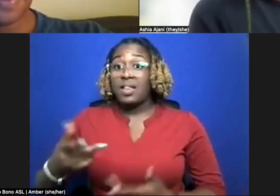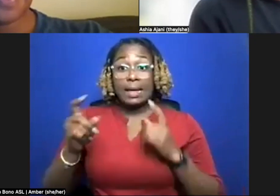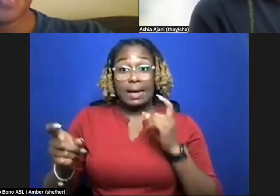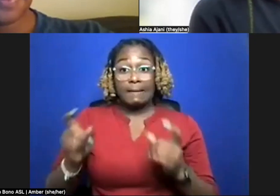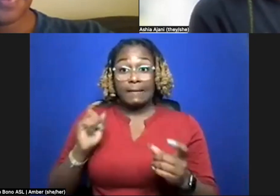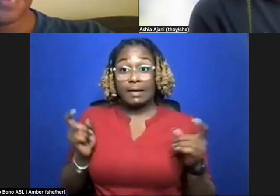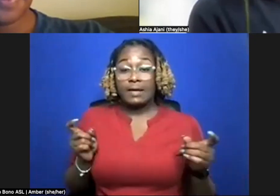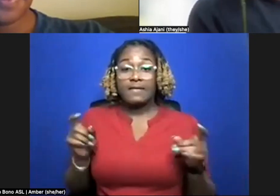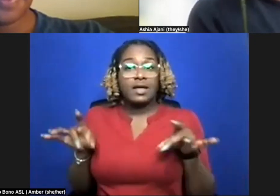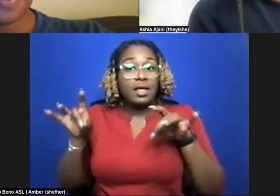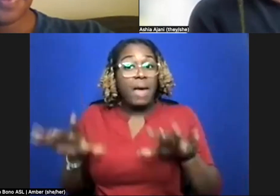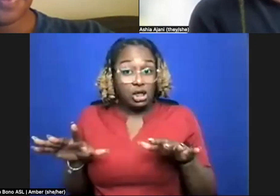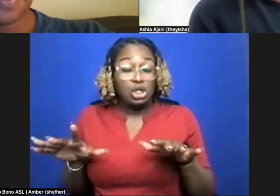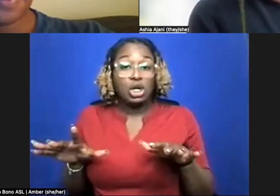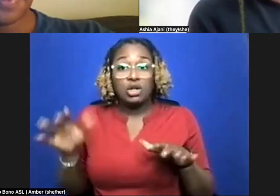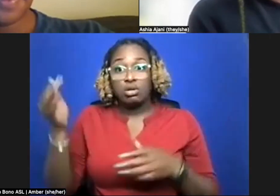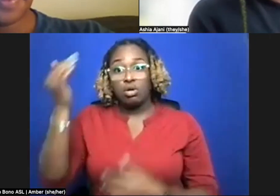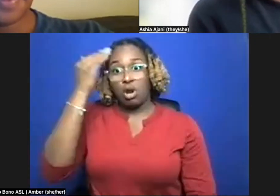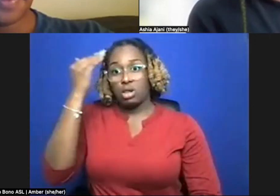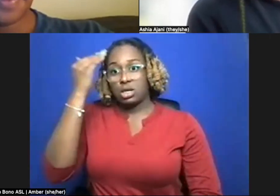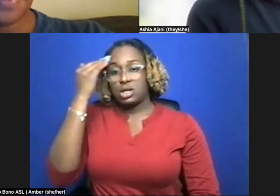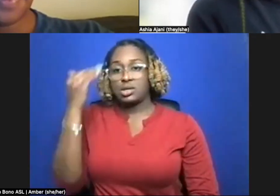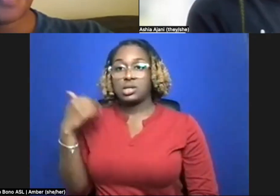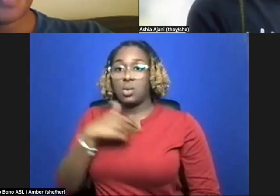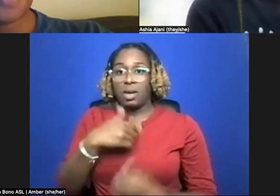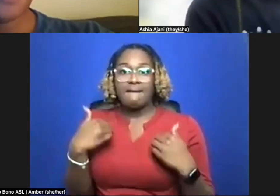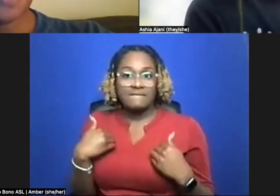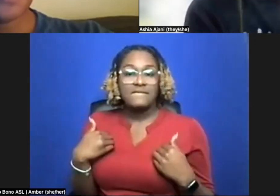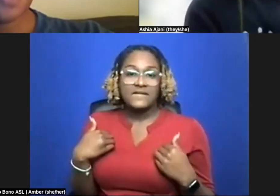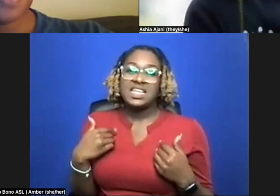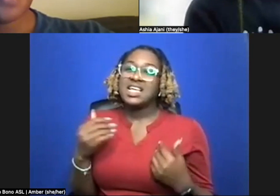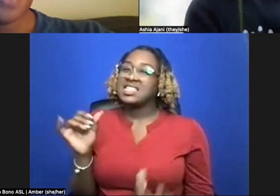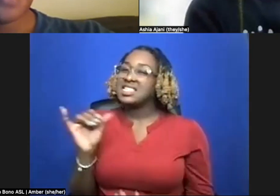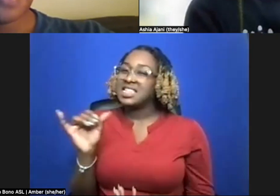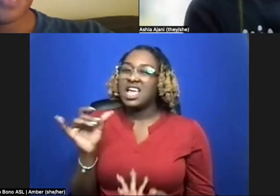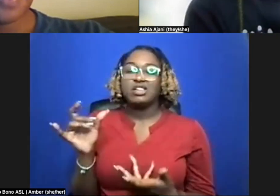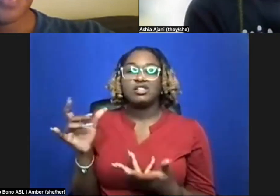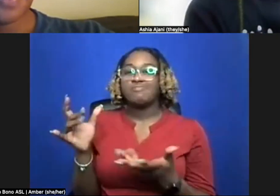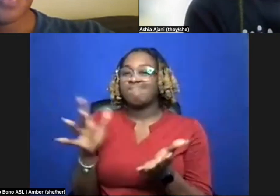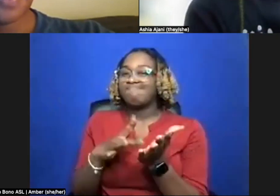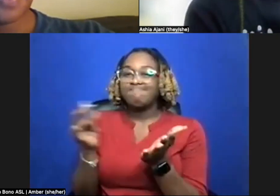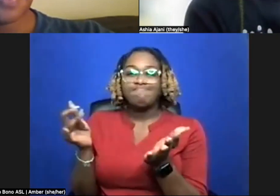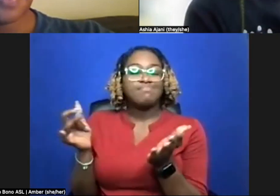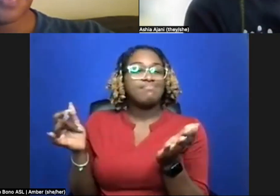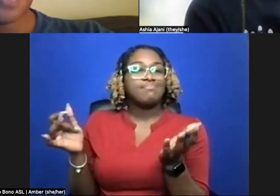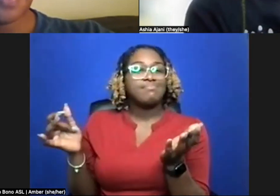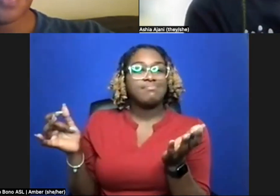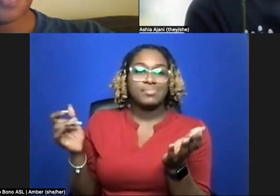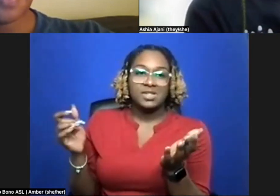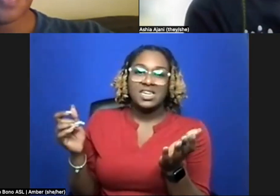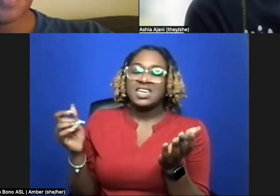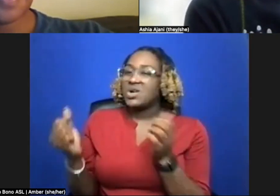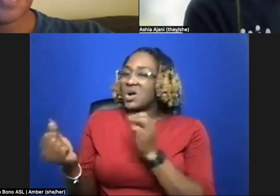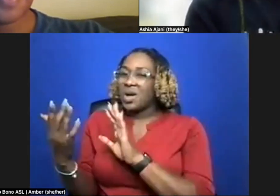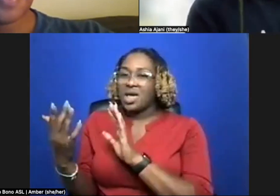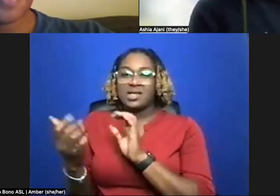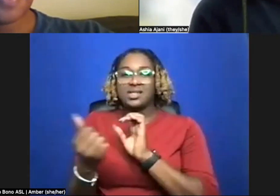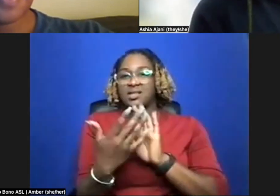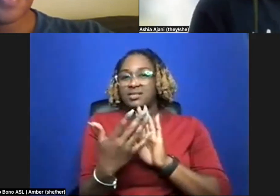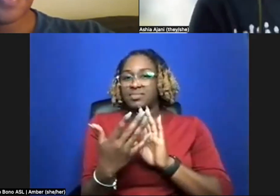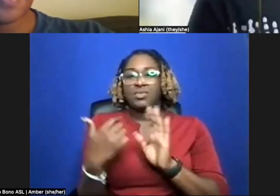the knowledge that we have, then it's kind of like used in, in ways that we don't have access to so,